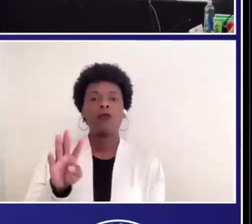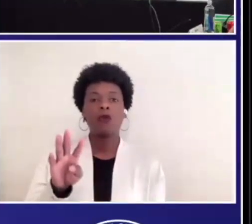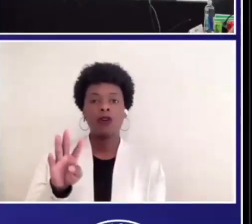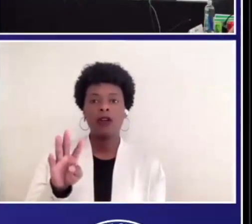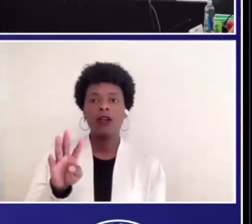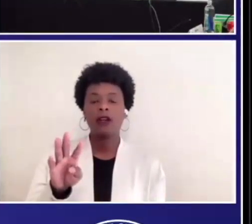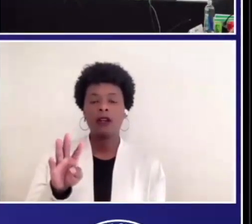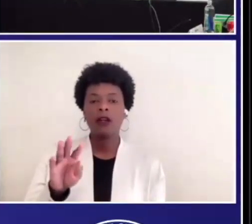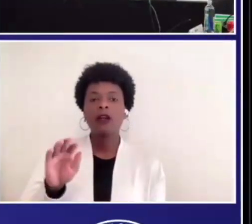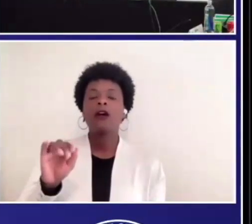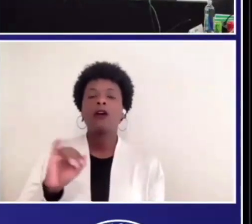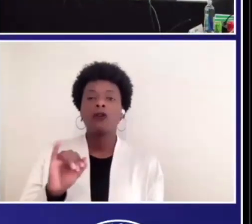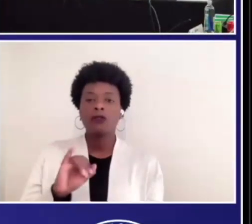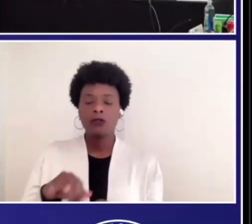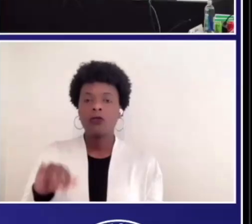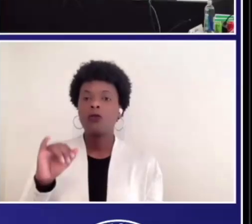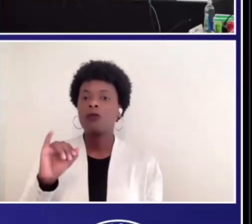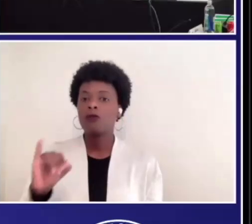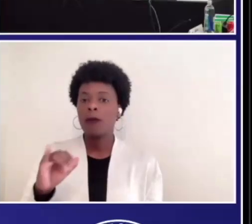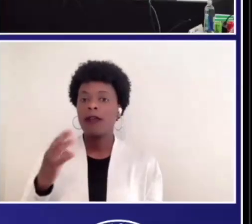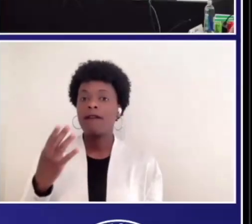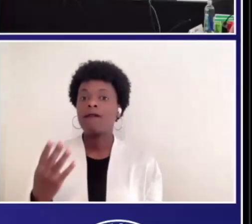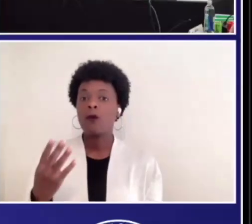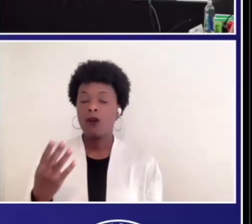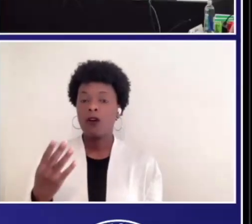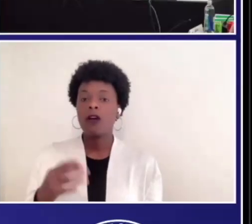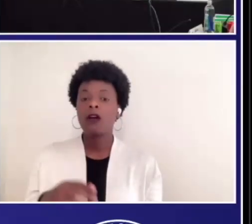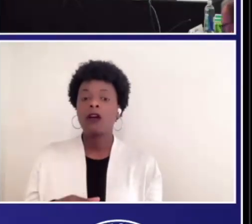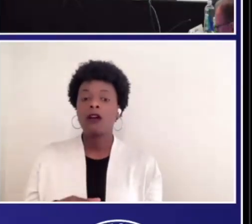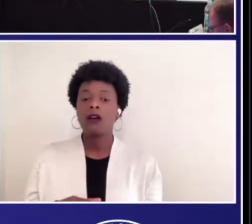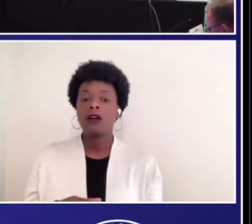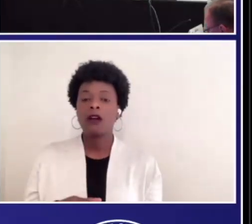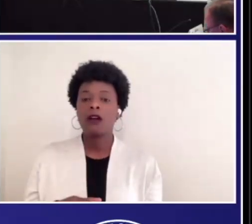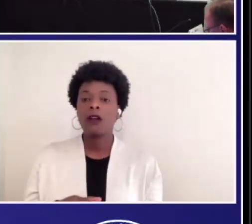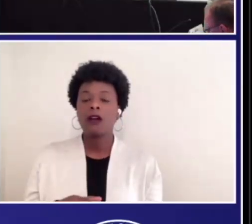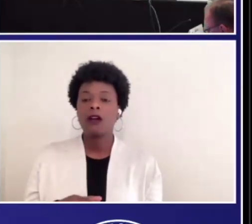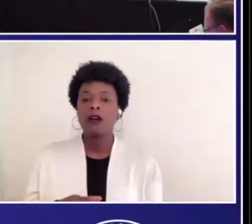In Romanette four we have added in section